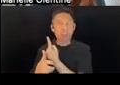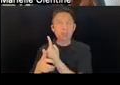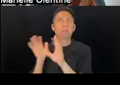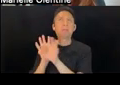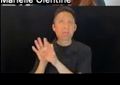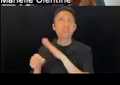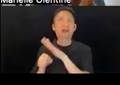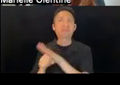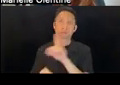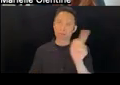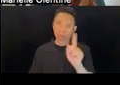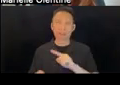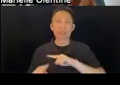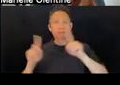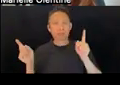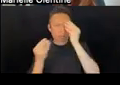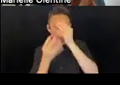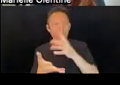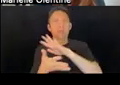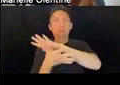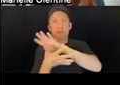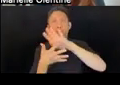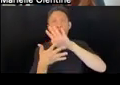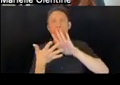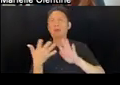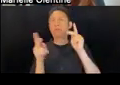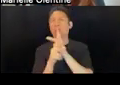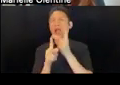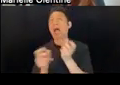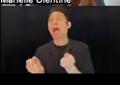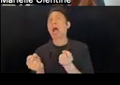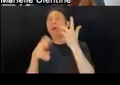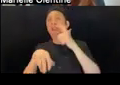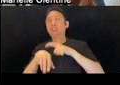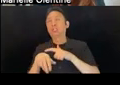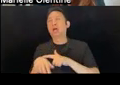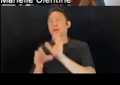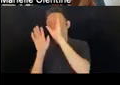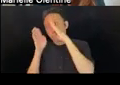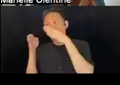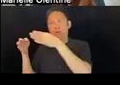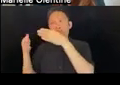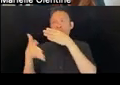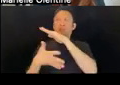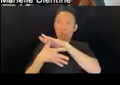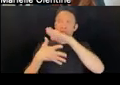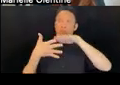there, but there's no question that keeping that